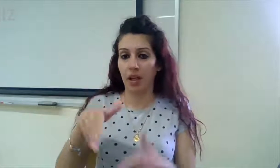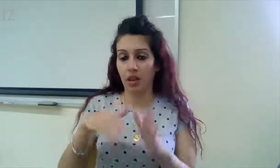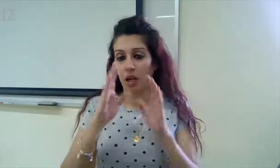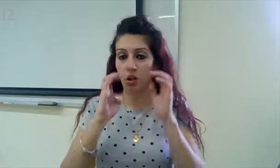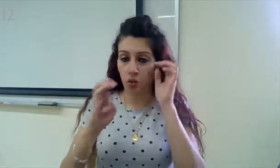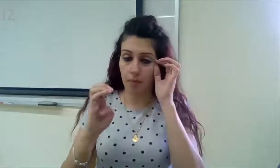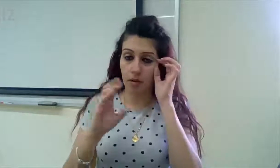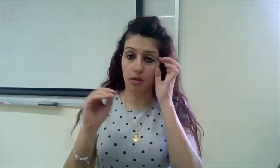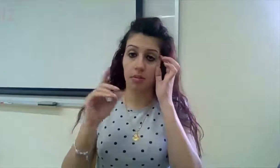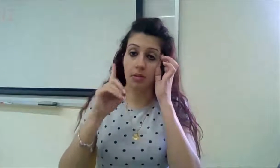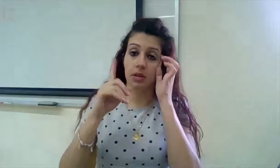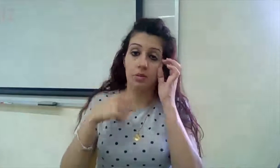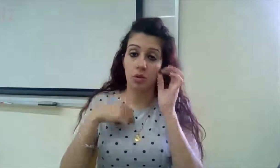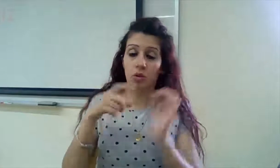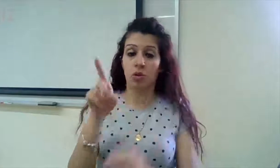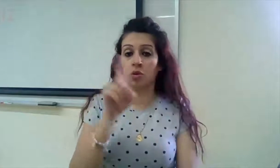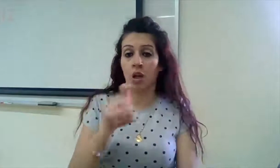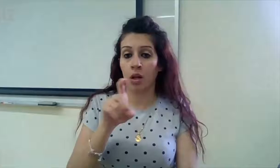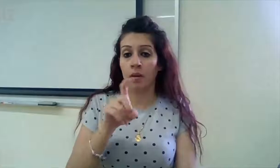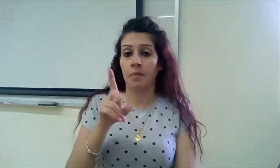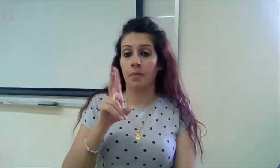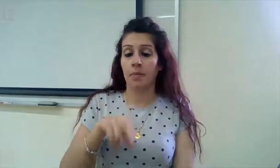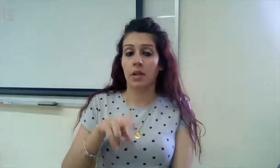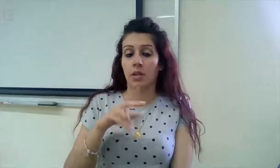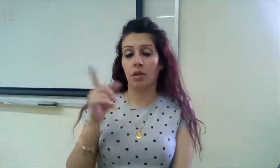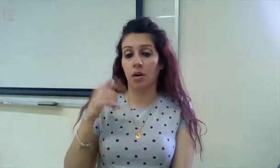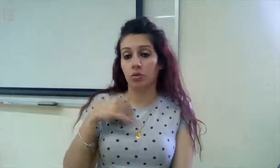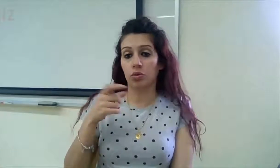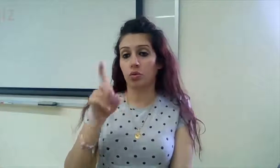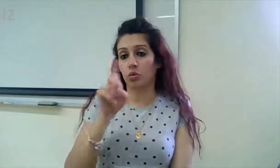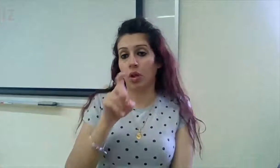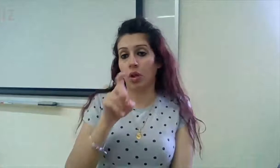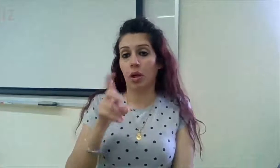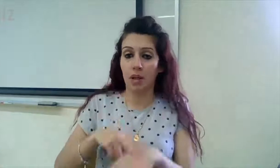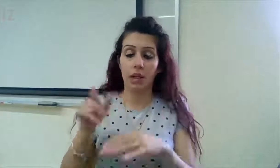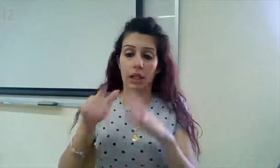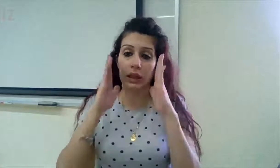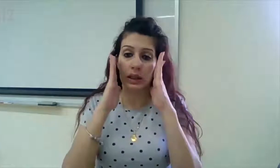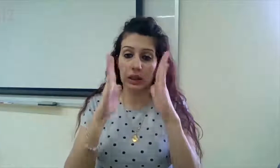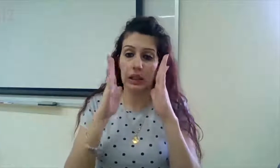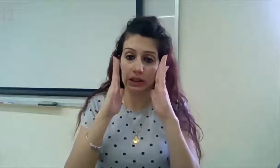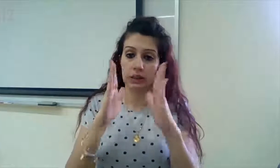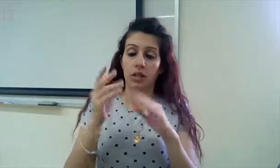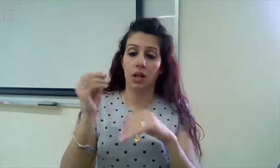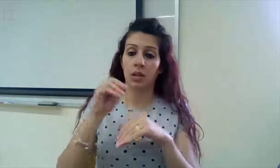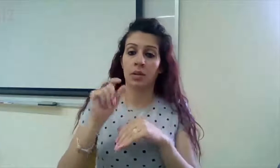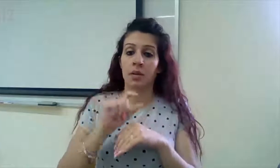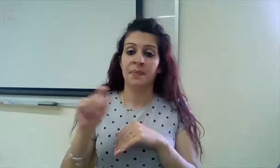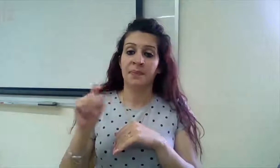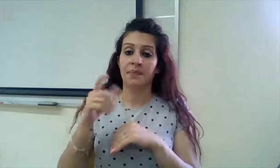and that's need also like training and qualifying the teacher on inclusive